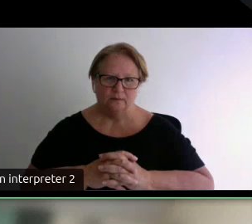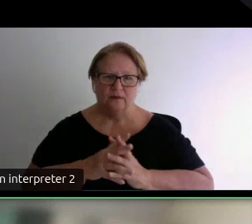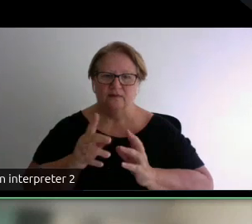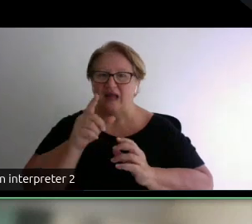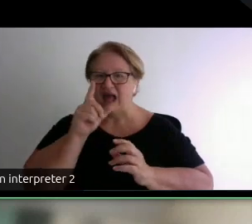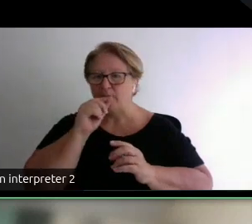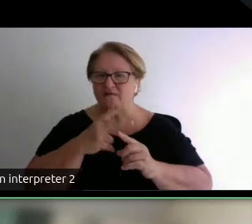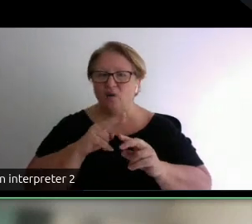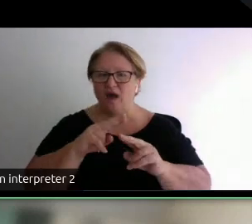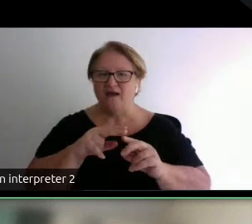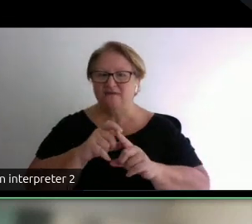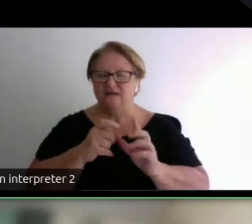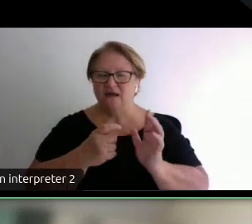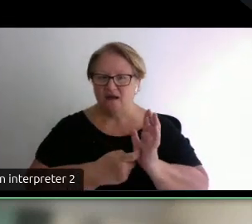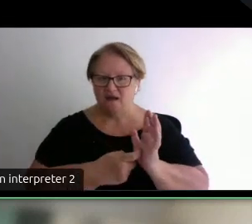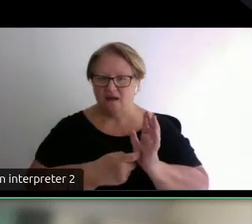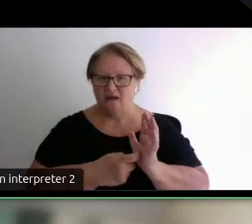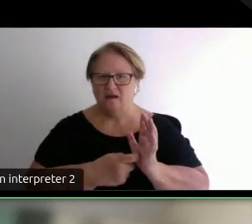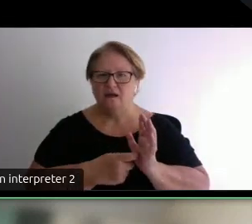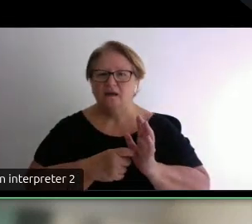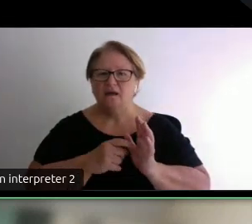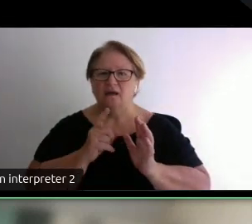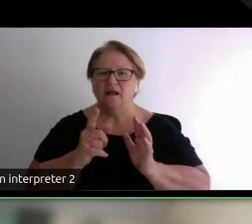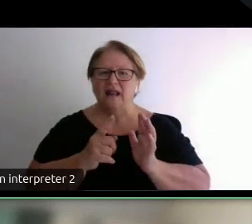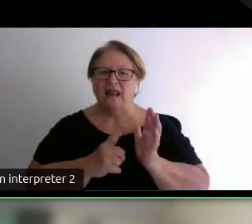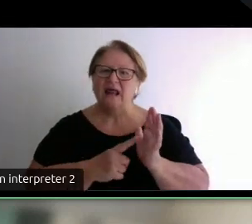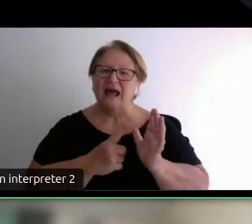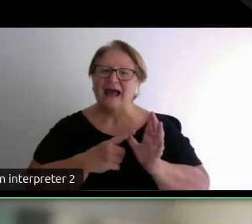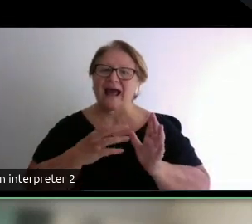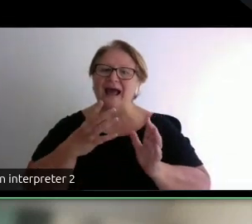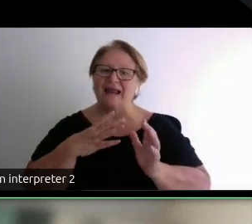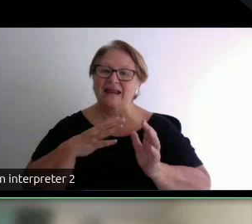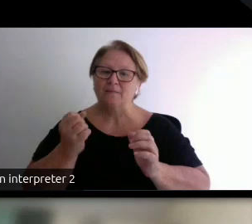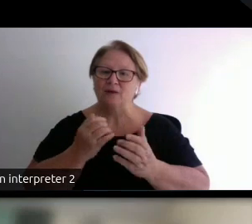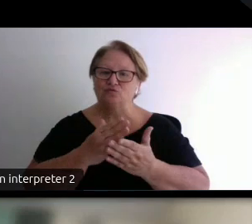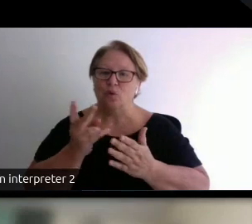conferences. Legal aid requires that the parties are separated for six weeks and